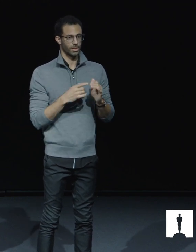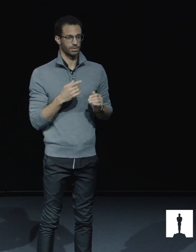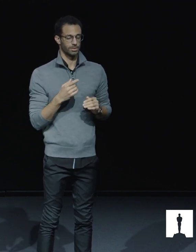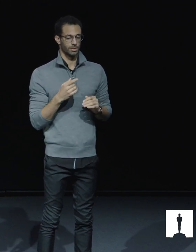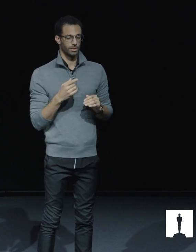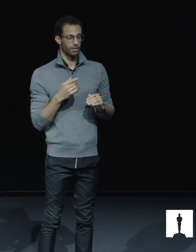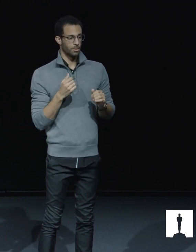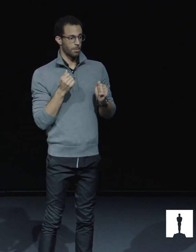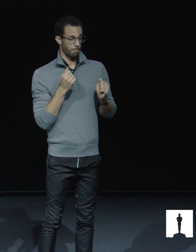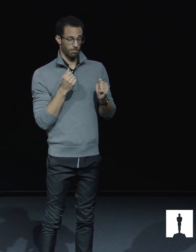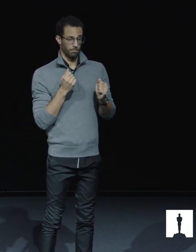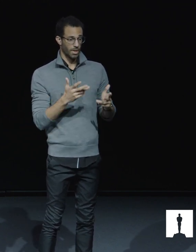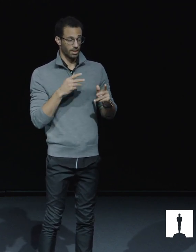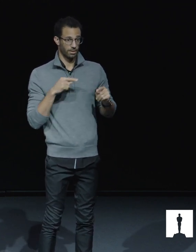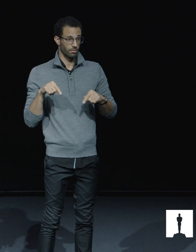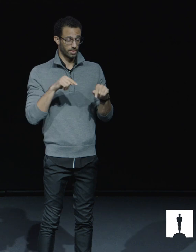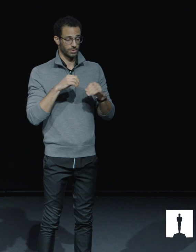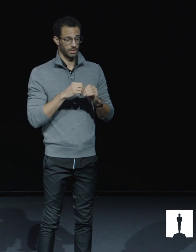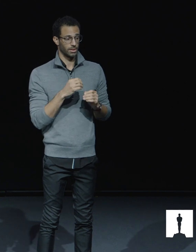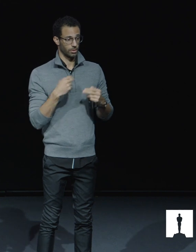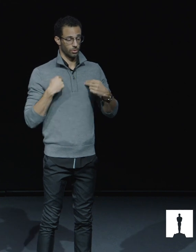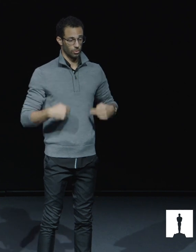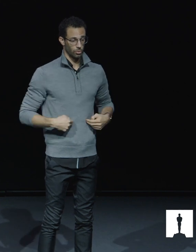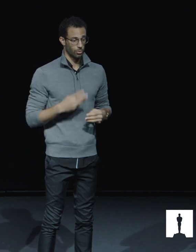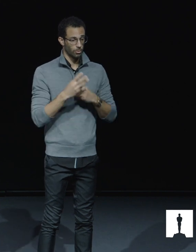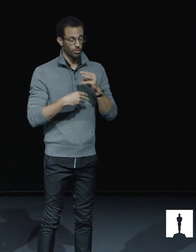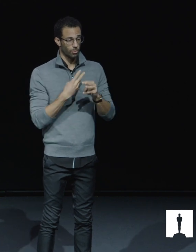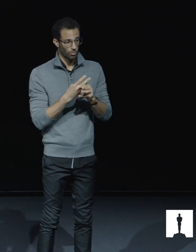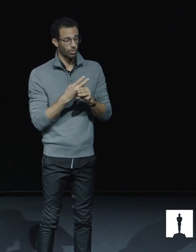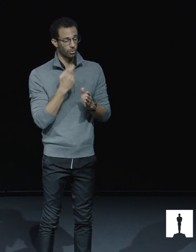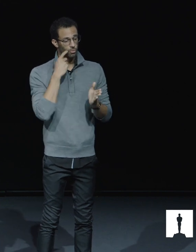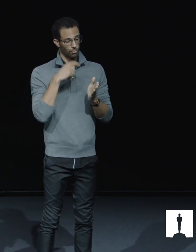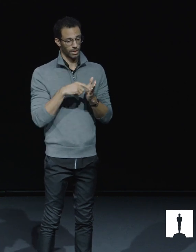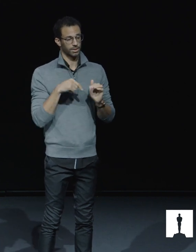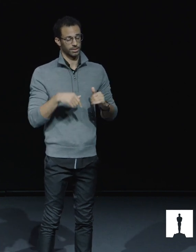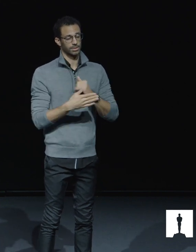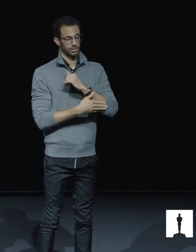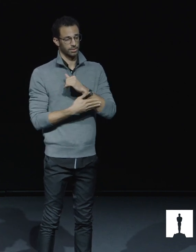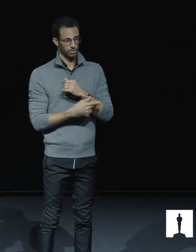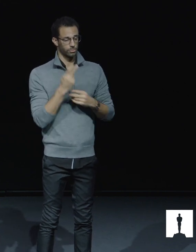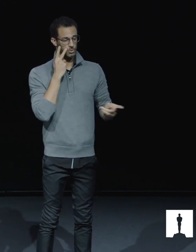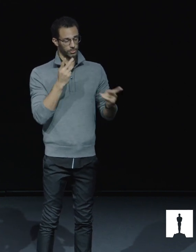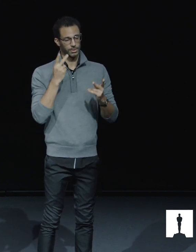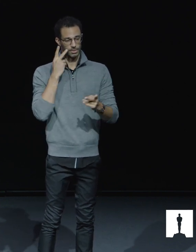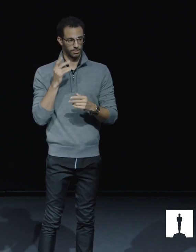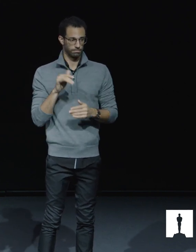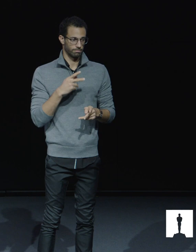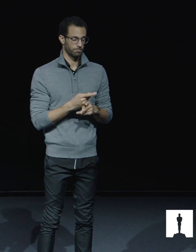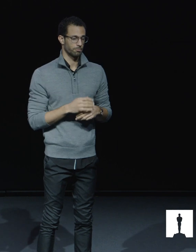much of this mortal plane, very much of this country. So in conclusion, I want to offer